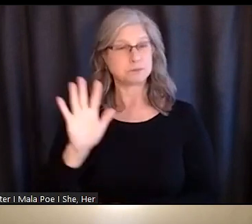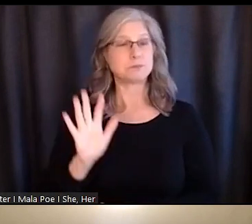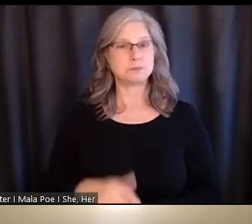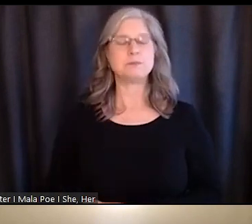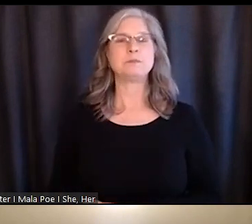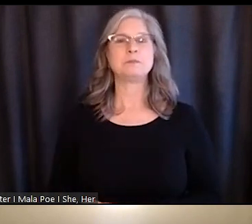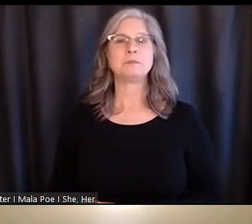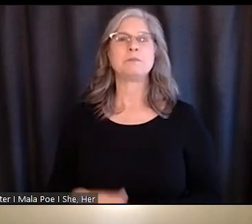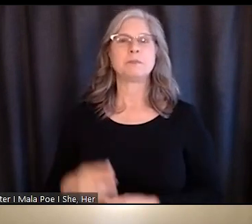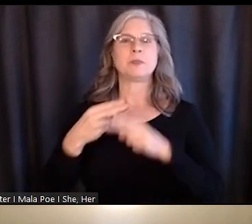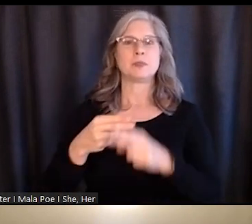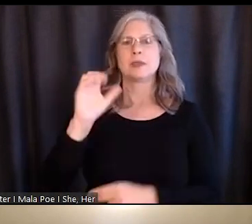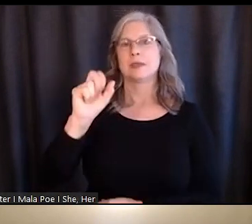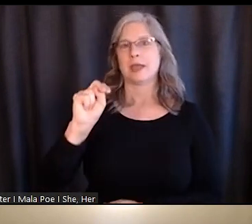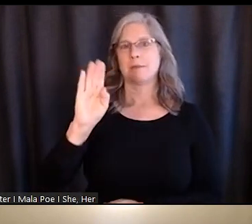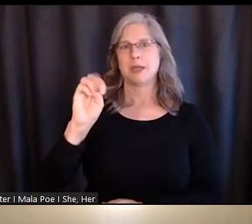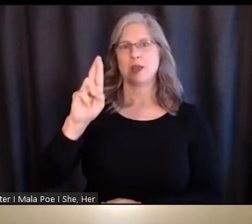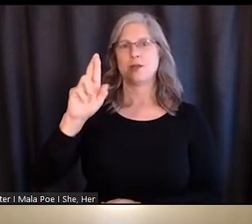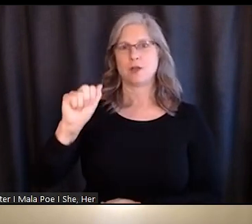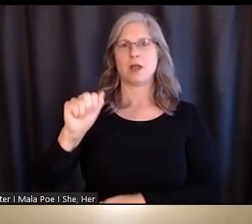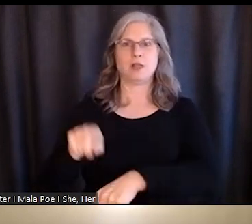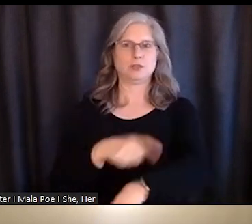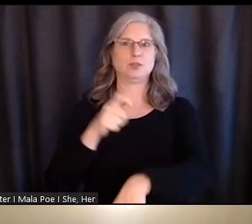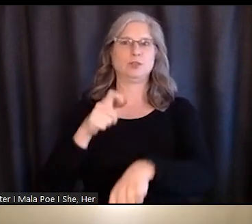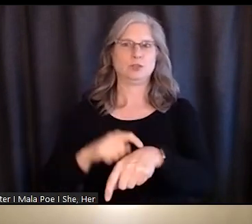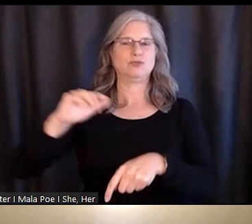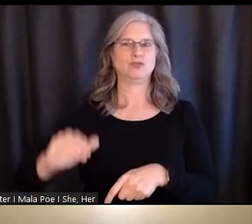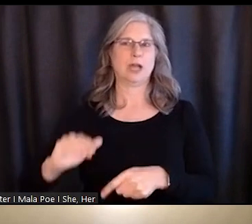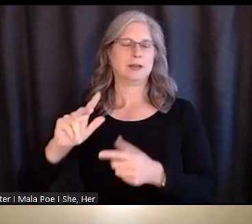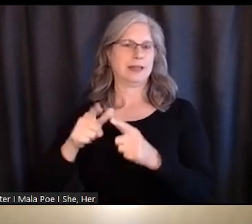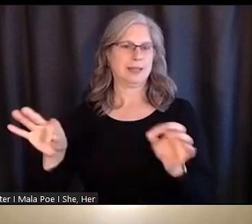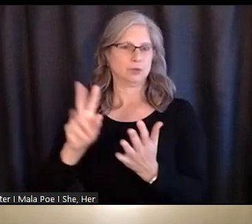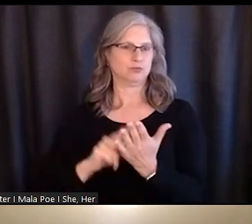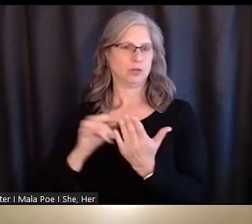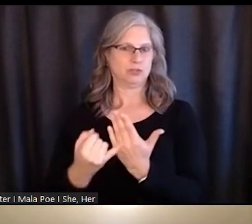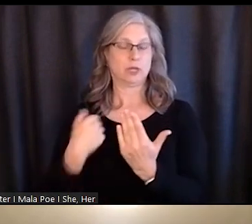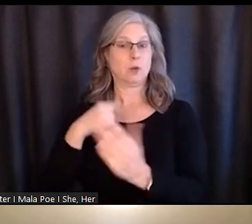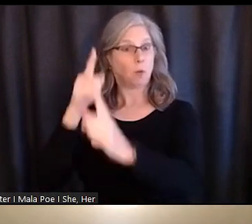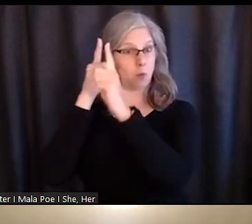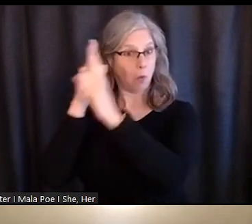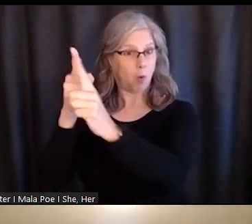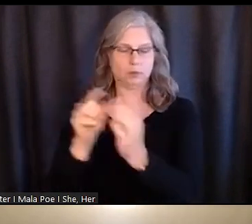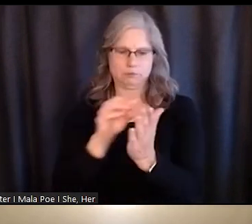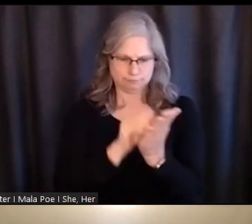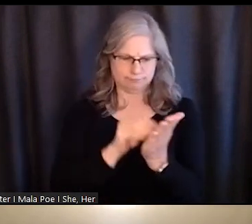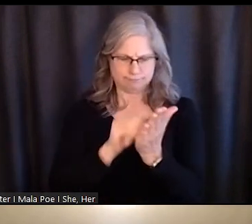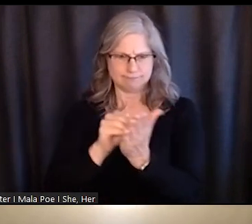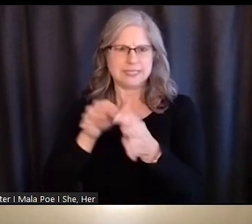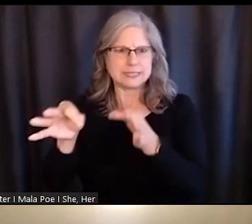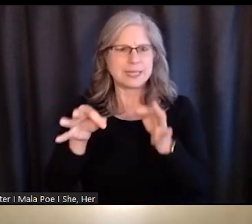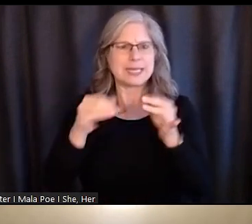and it's called the Canberra Longitudinal Child Language Project, where we aimed to chart and explain individual differences in children's